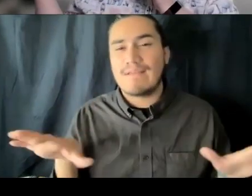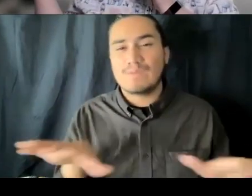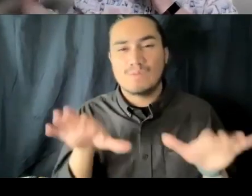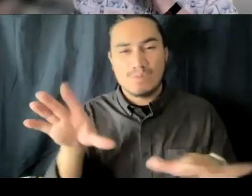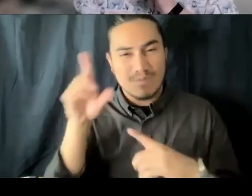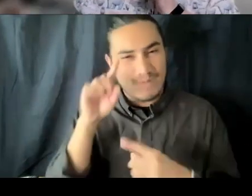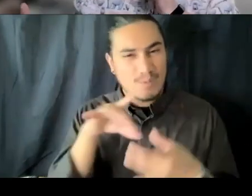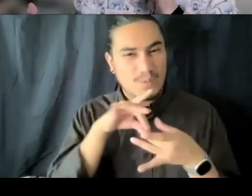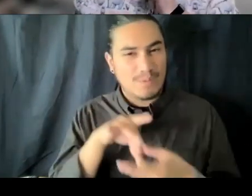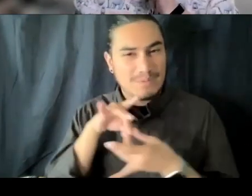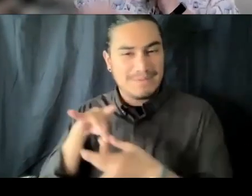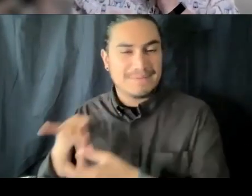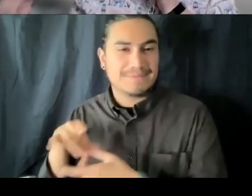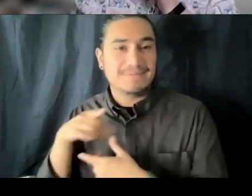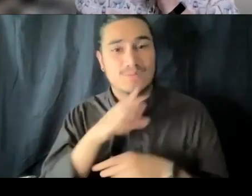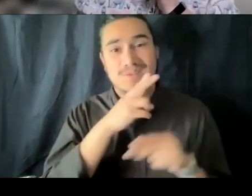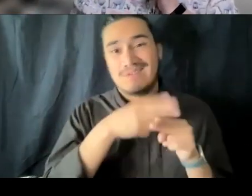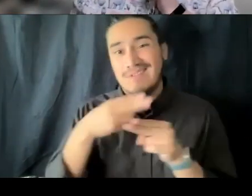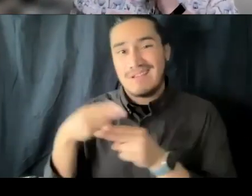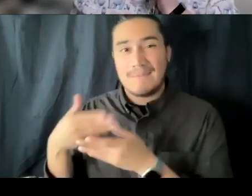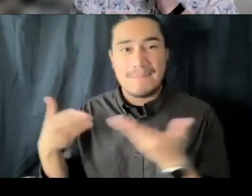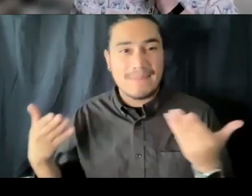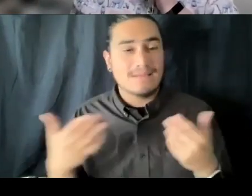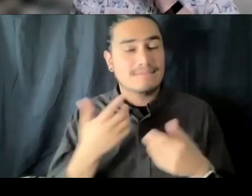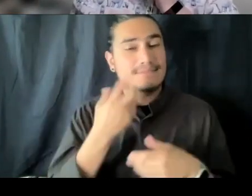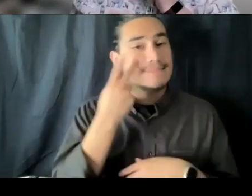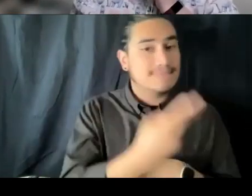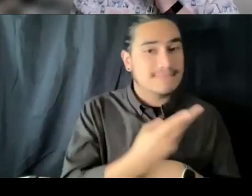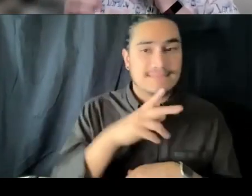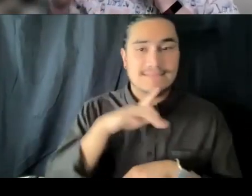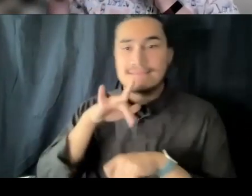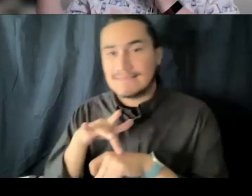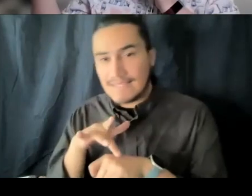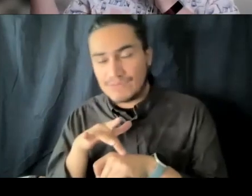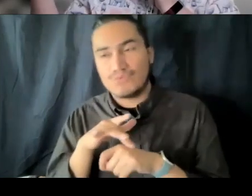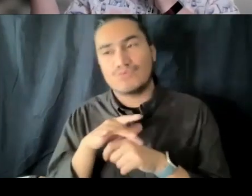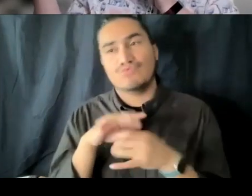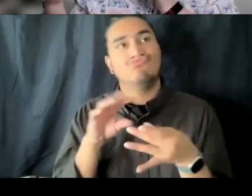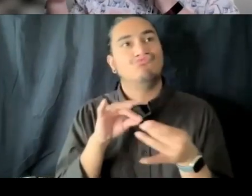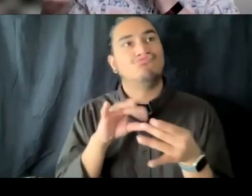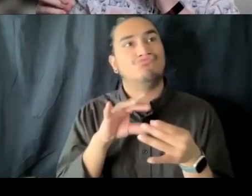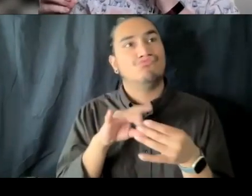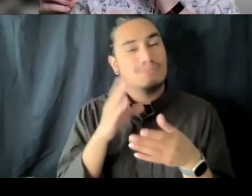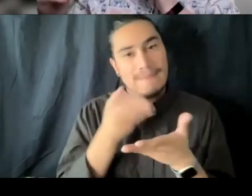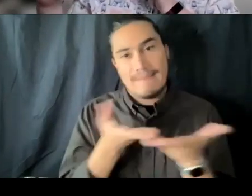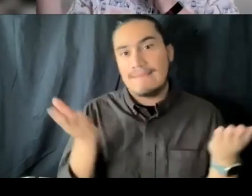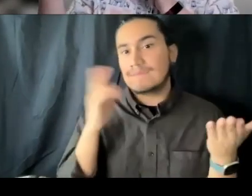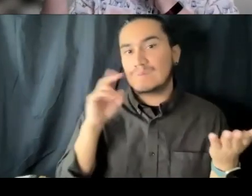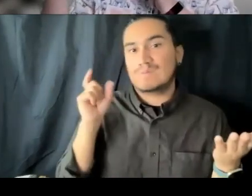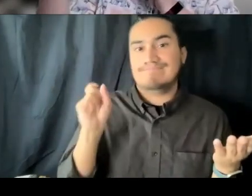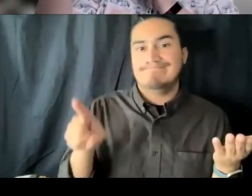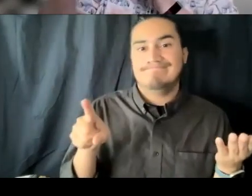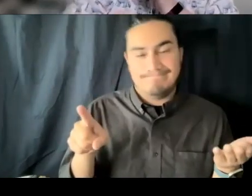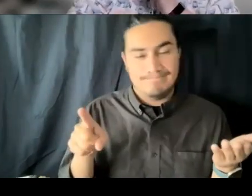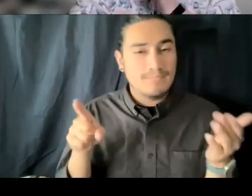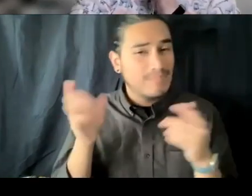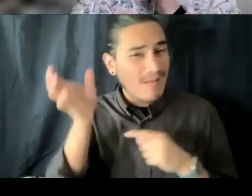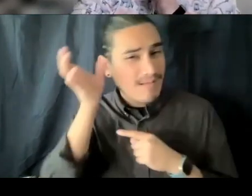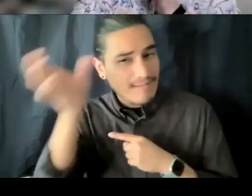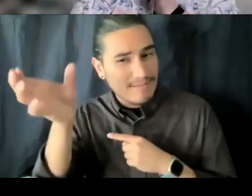You can name things that you can see or touch. You know, the idea is to bring someone